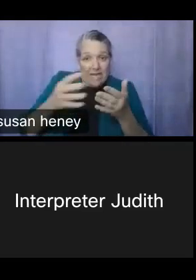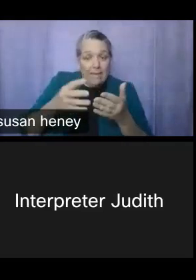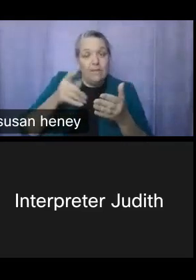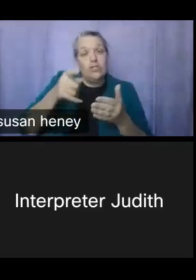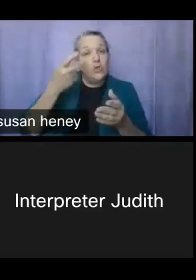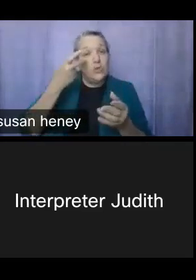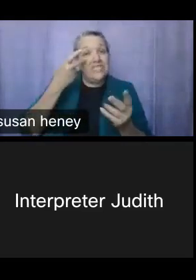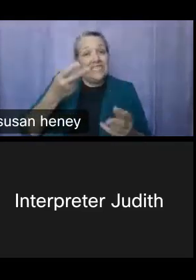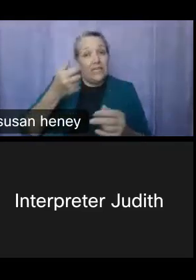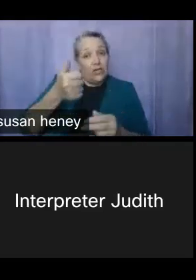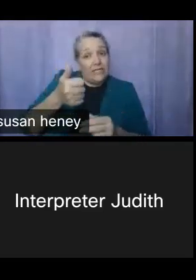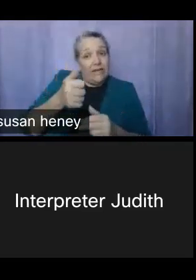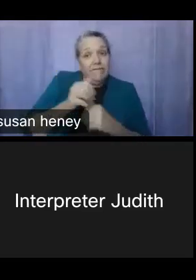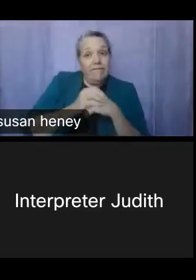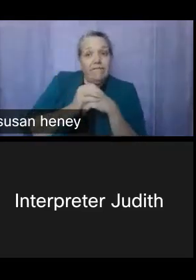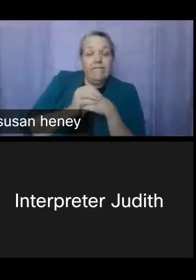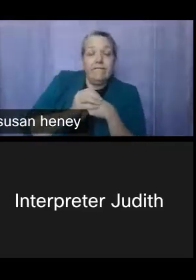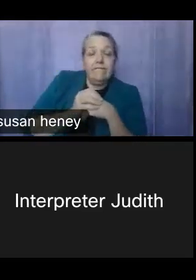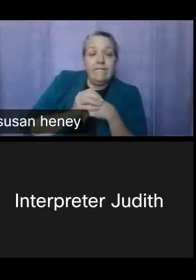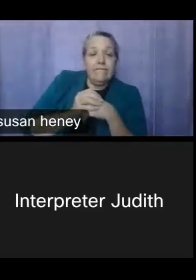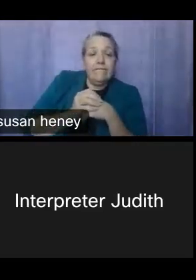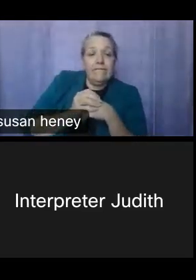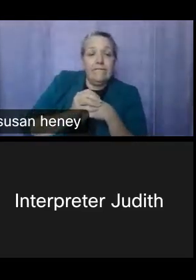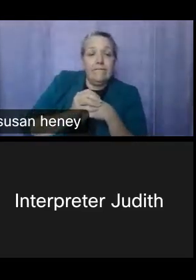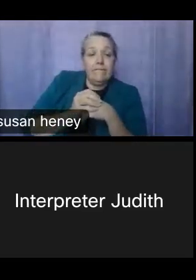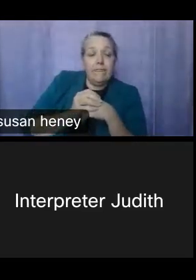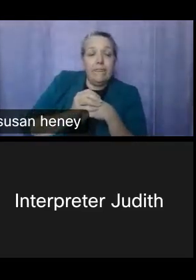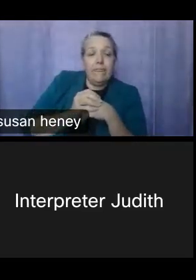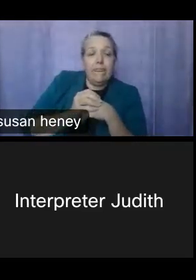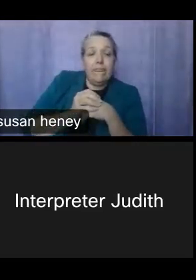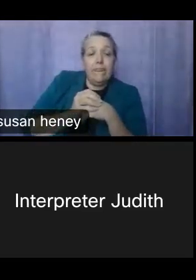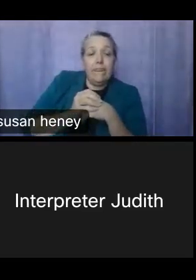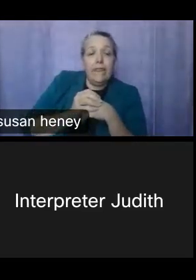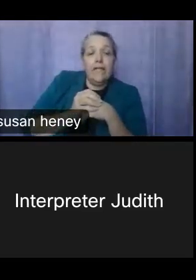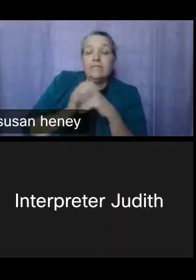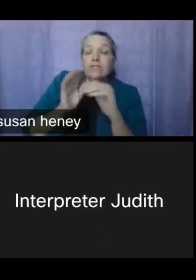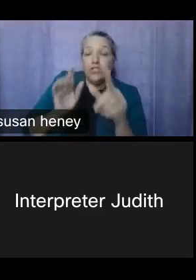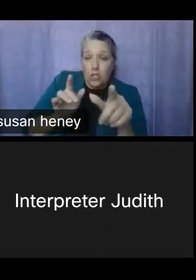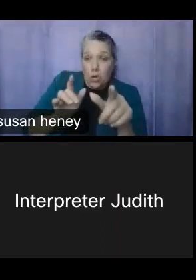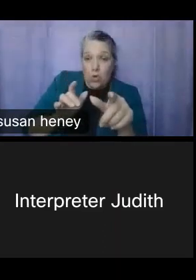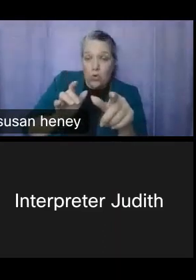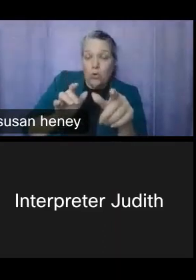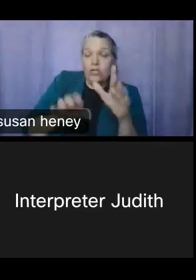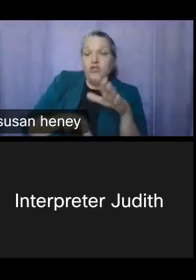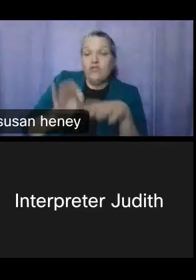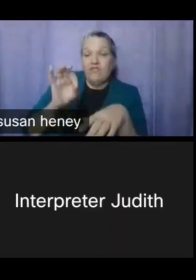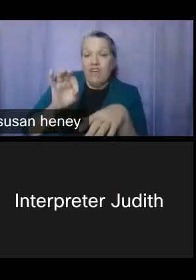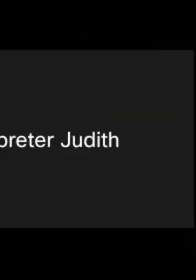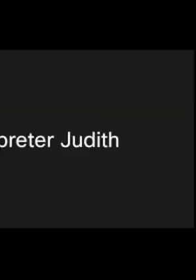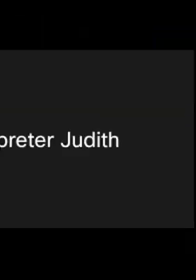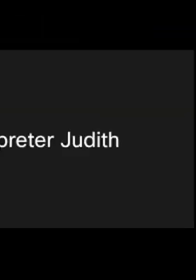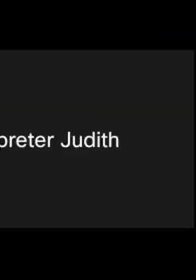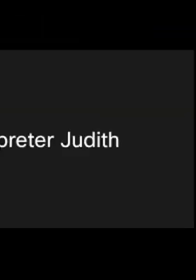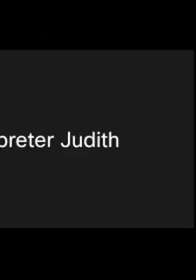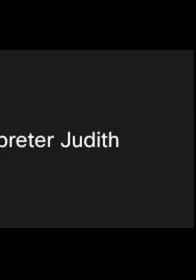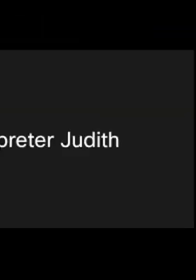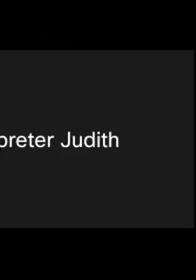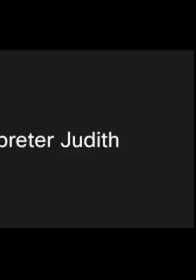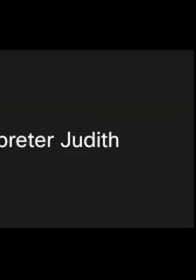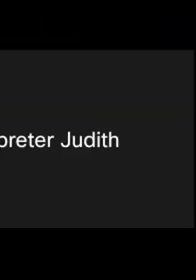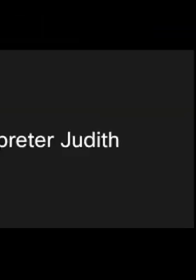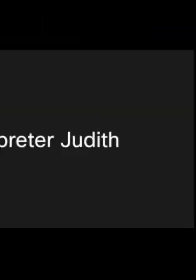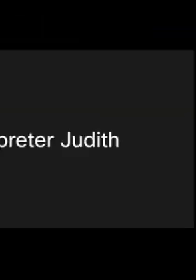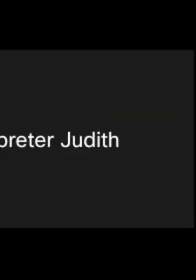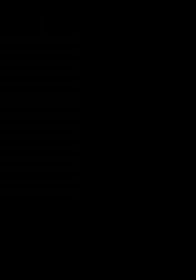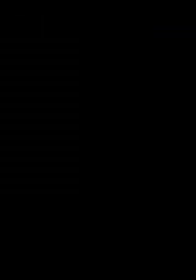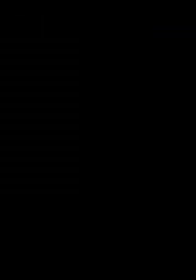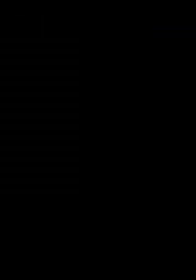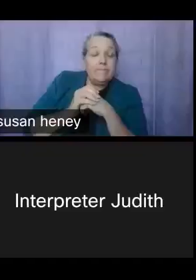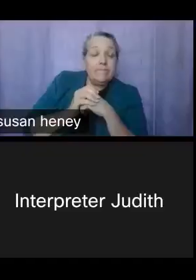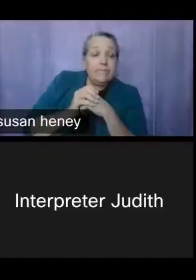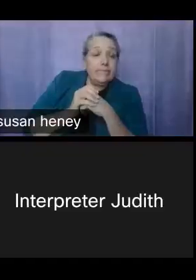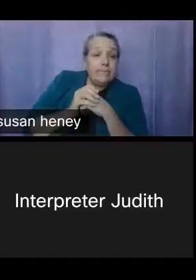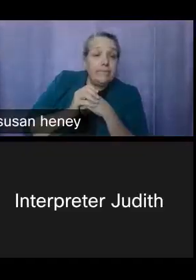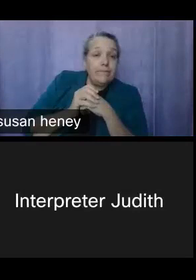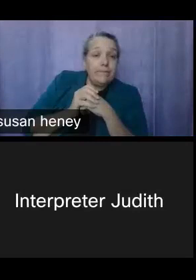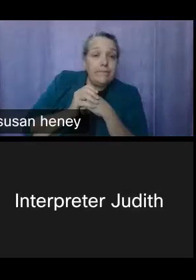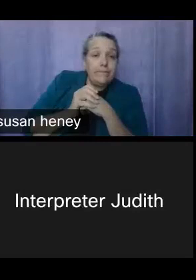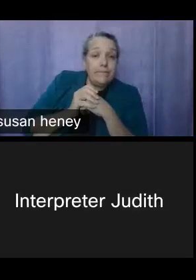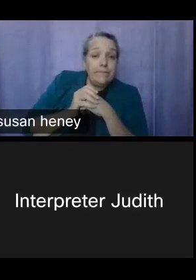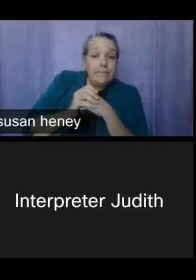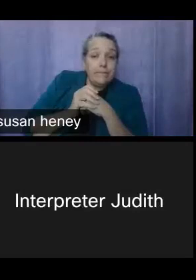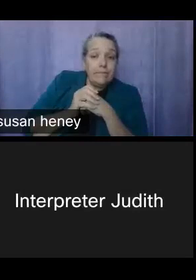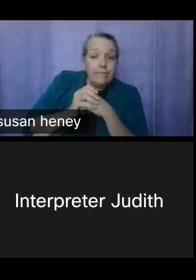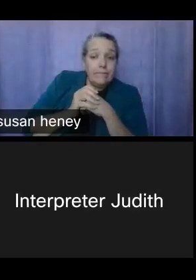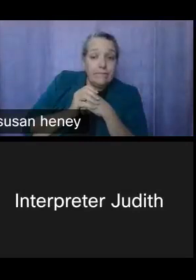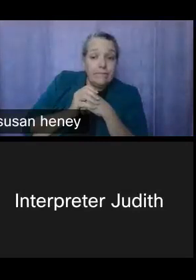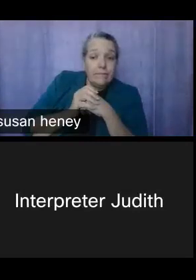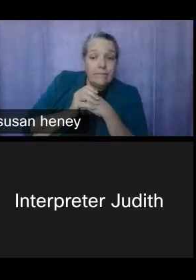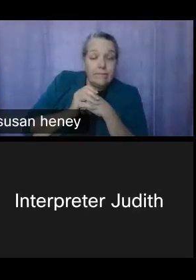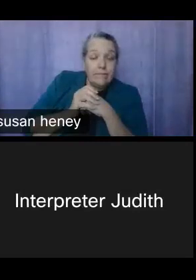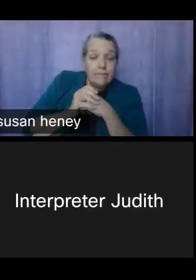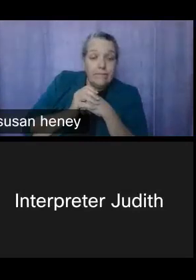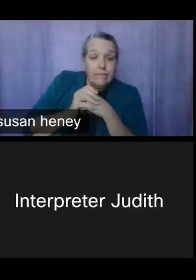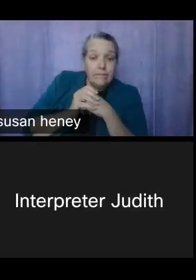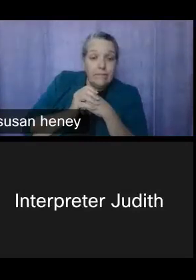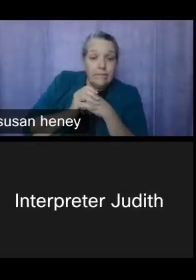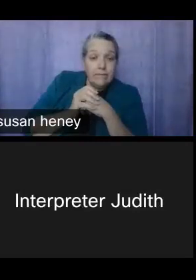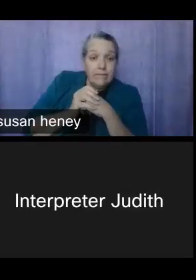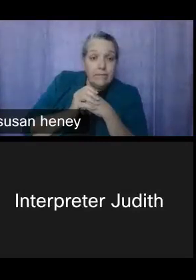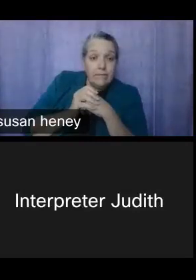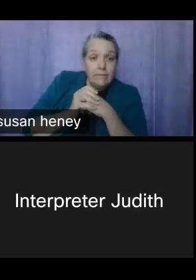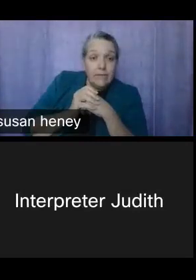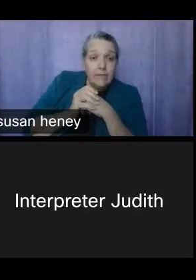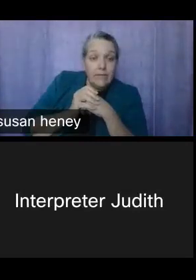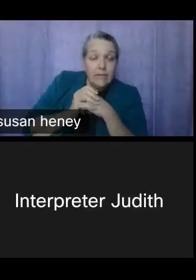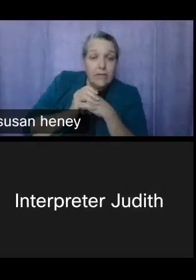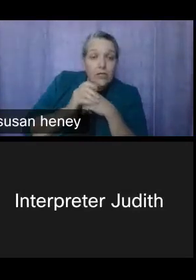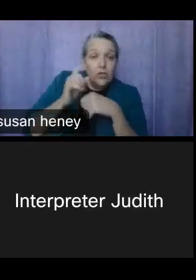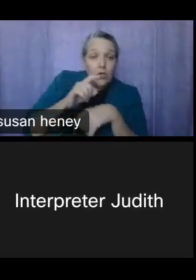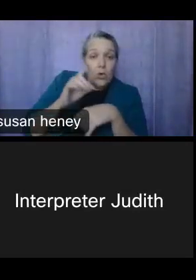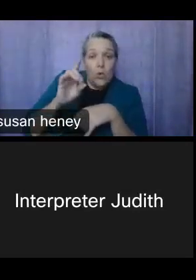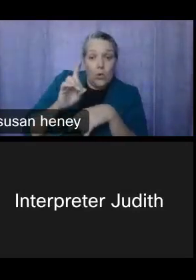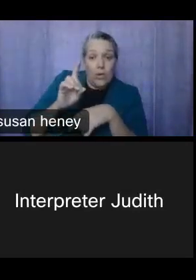own. So, in order to find MDAT, as I mentioned, as I share my screen here, we can go to data.census.gov.